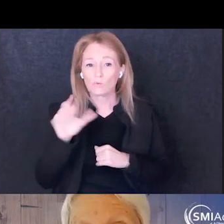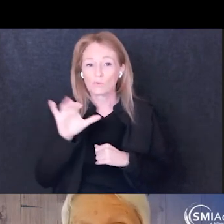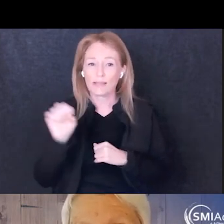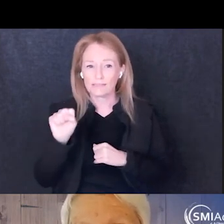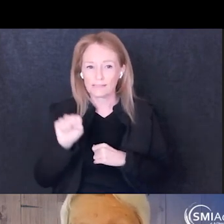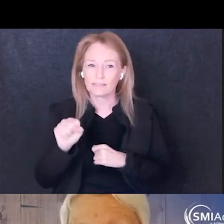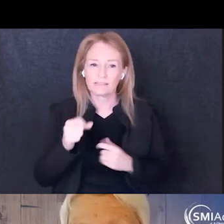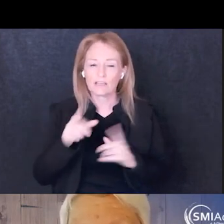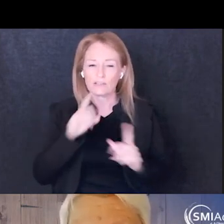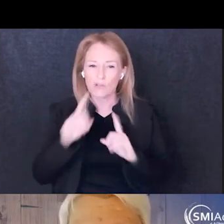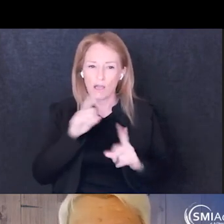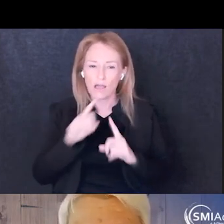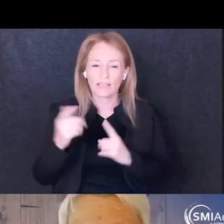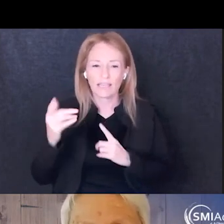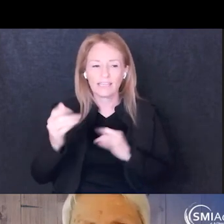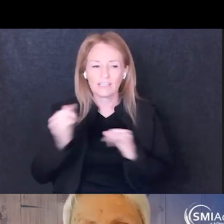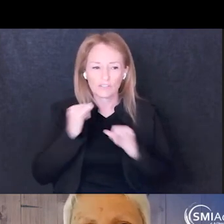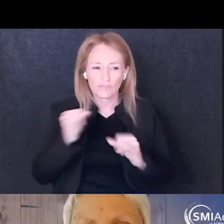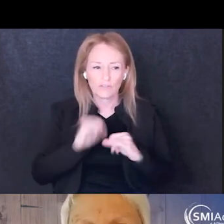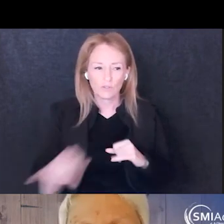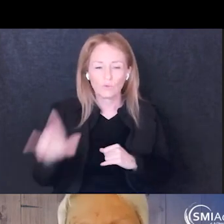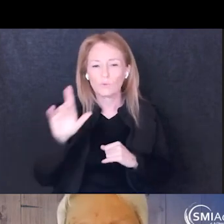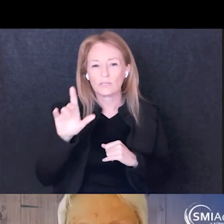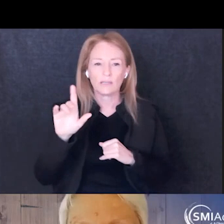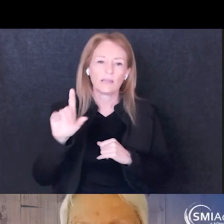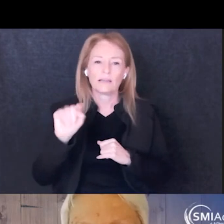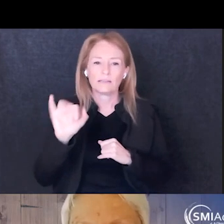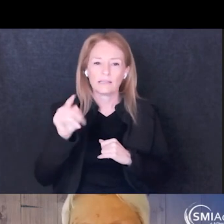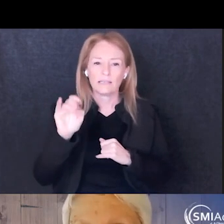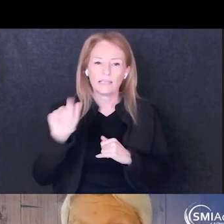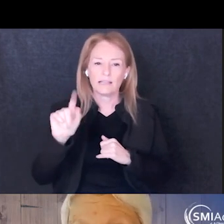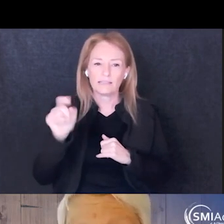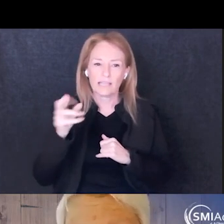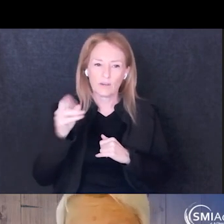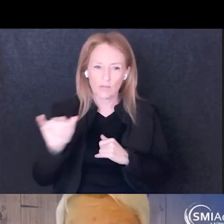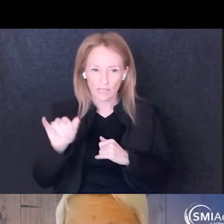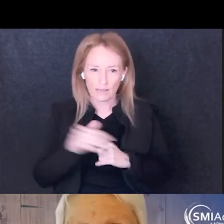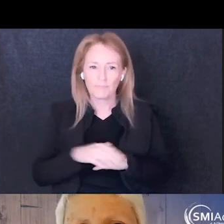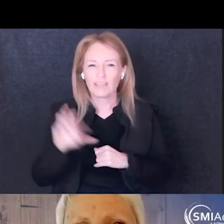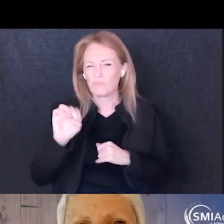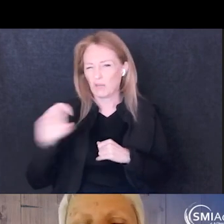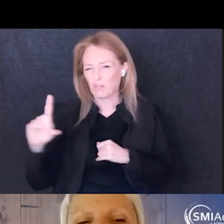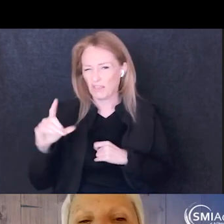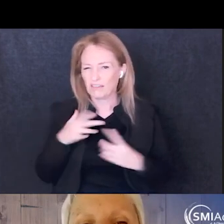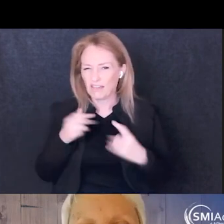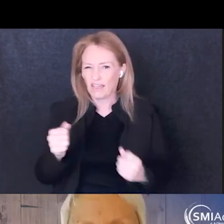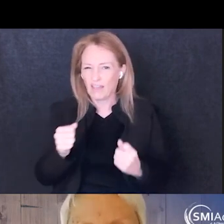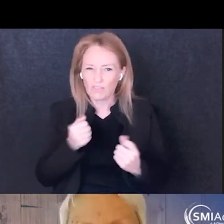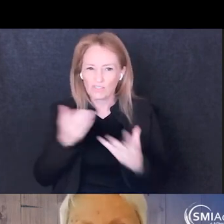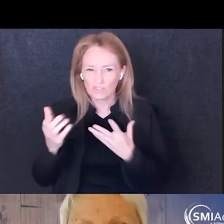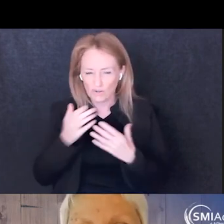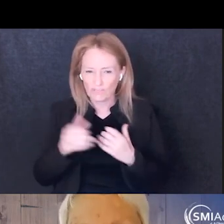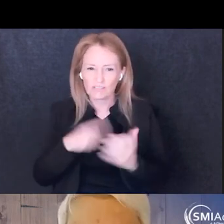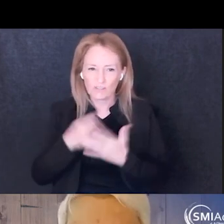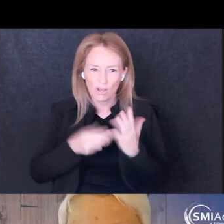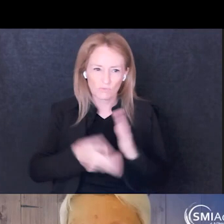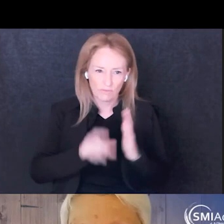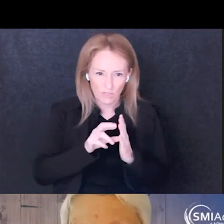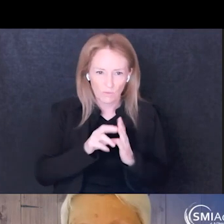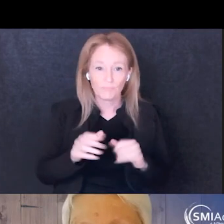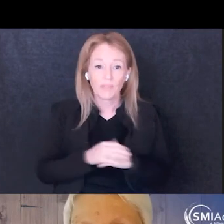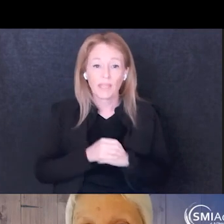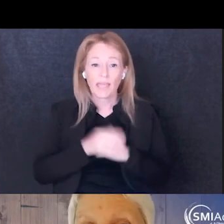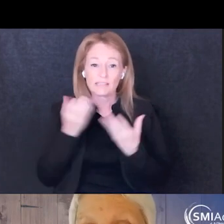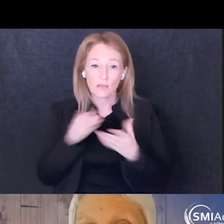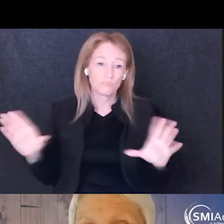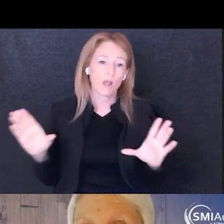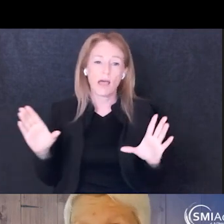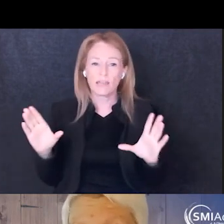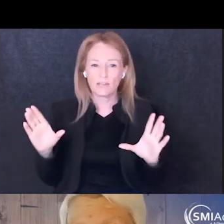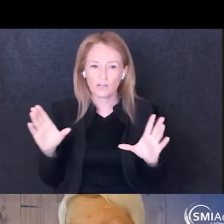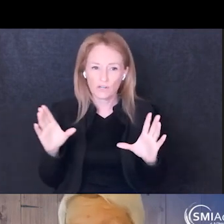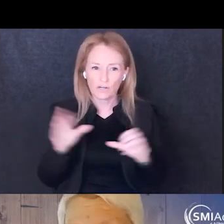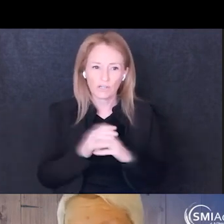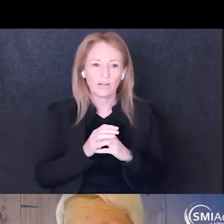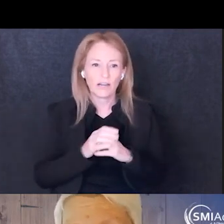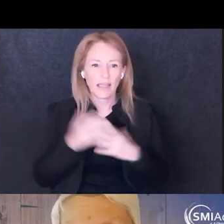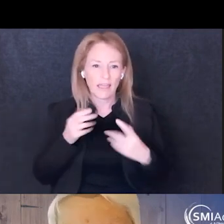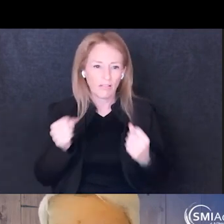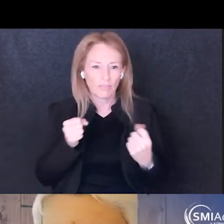(READING QUESTION ON SCREEN) OKAY.